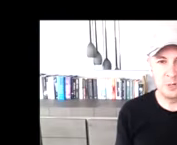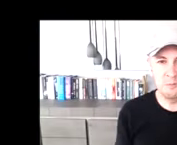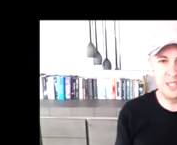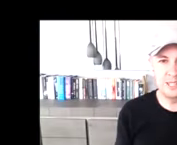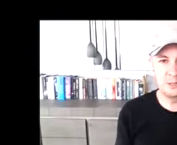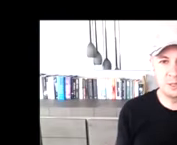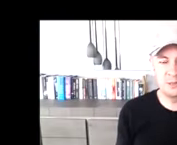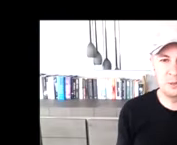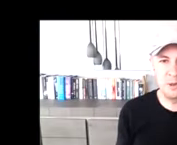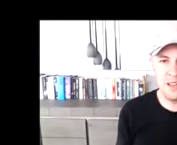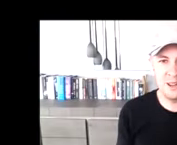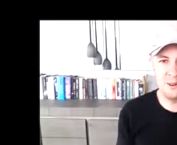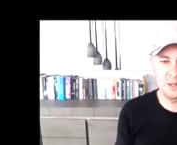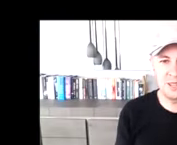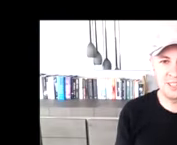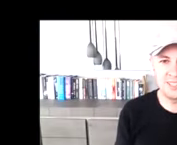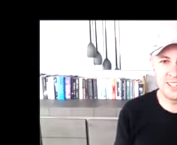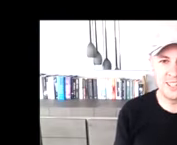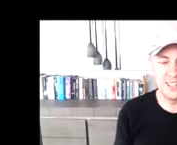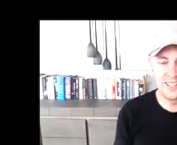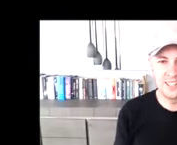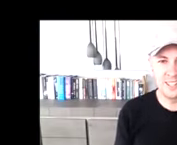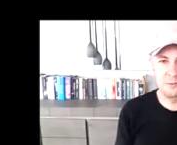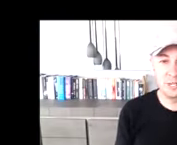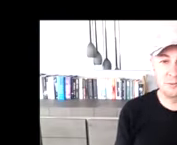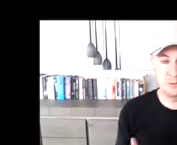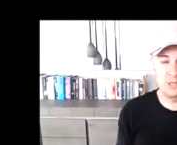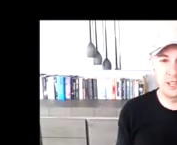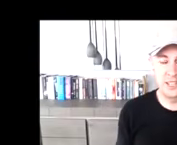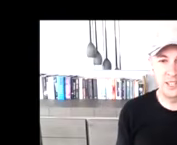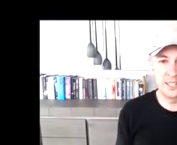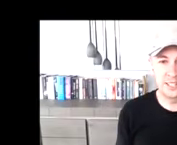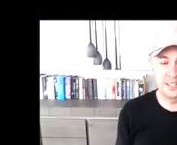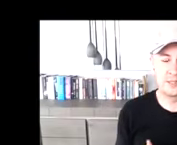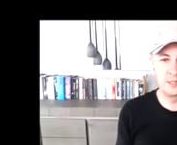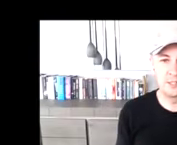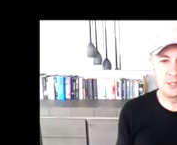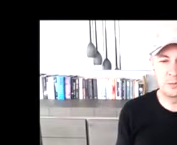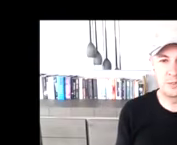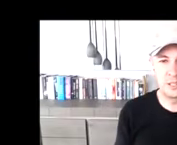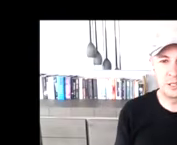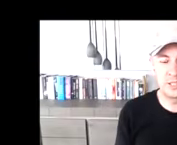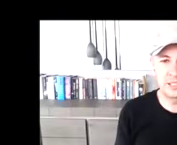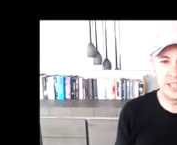we meet and we we pay our respects to their their foresight and their custodianship of our land, to